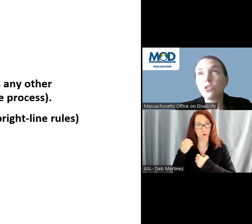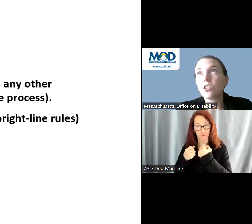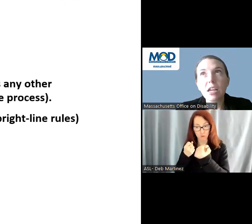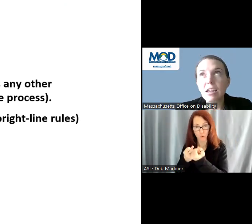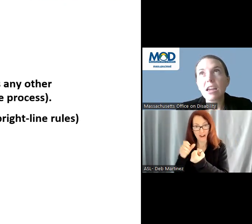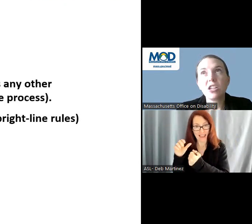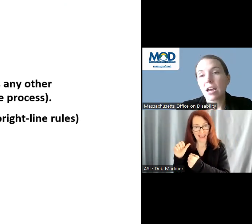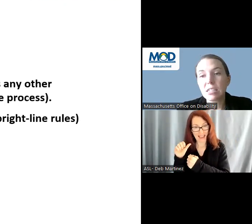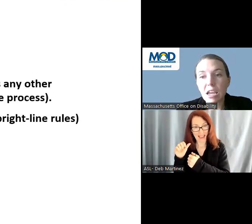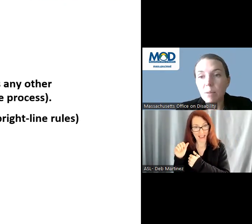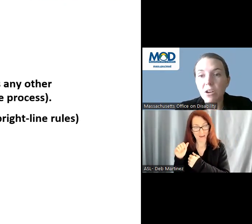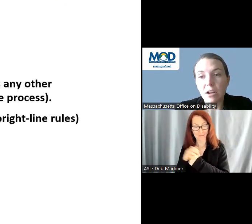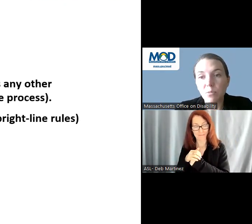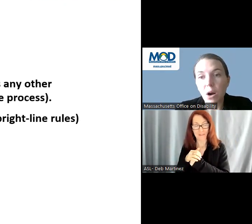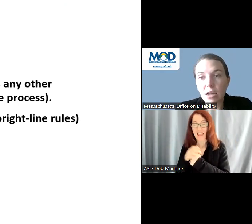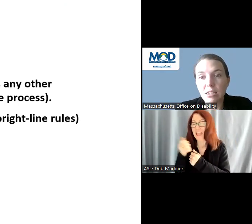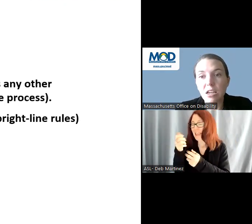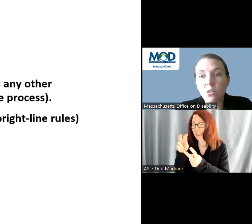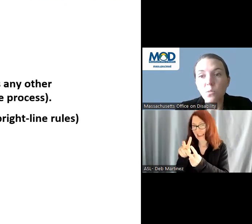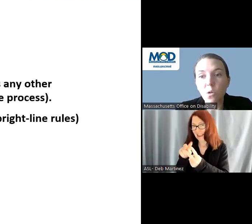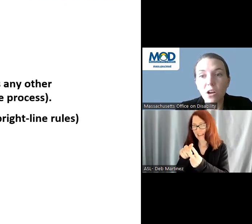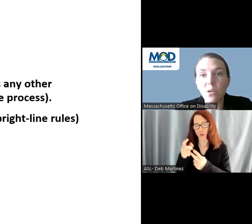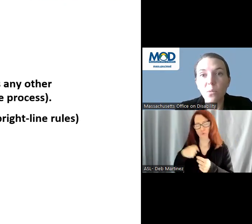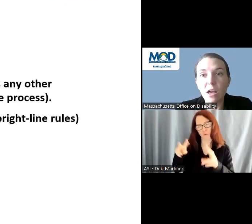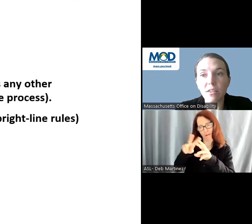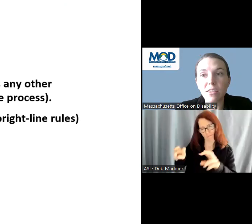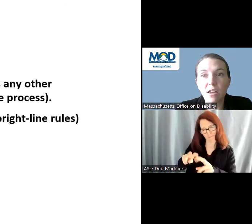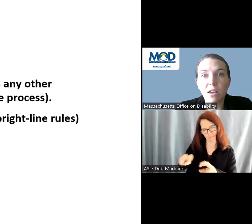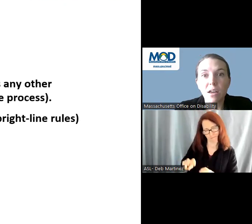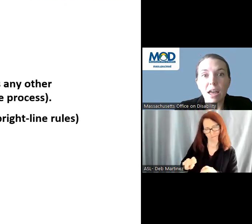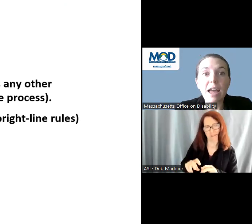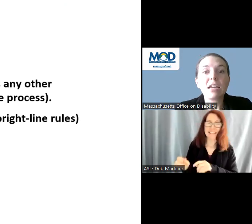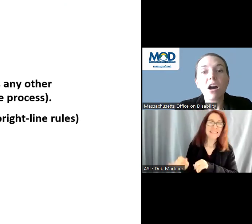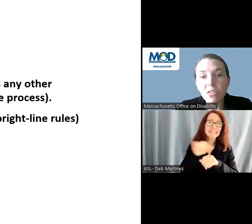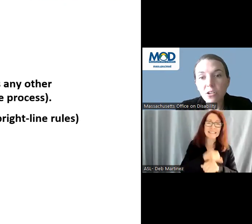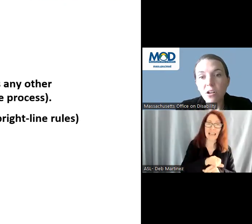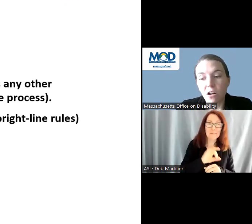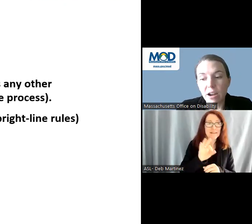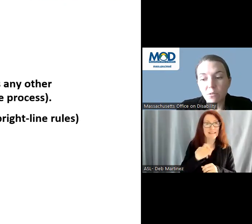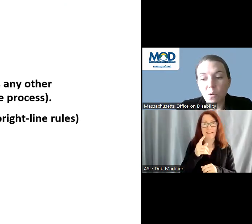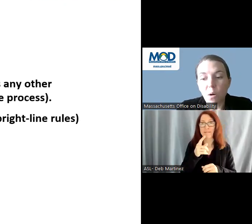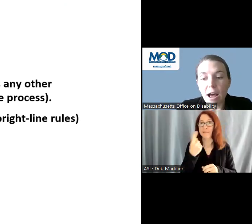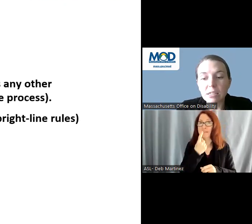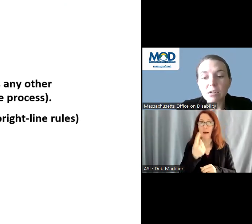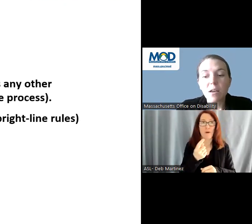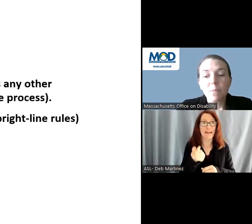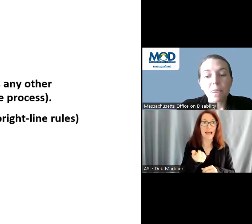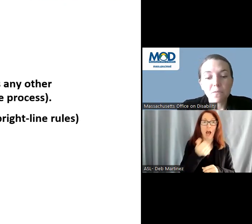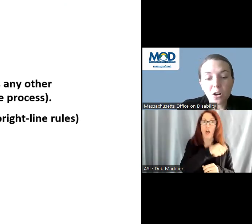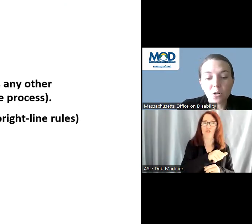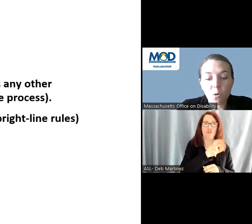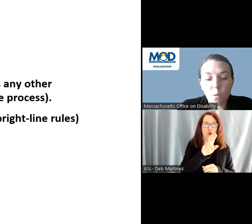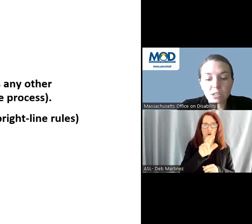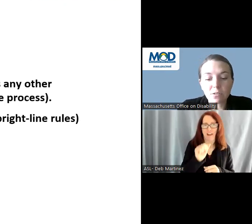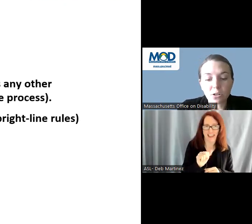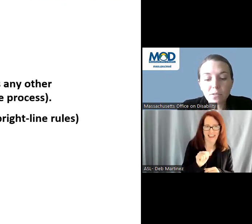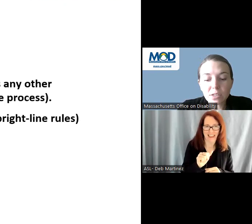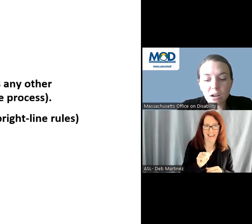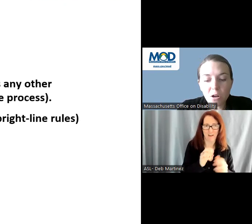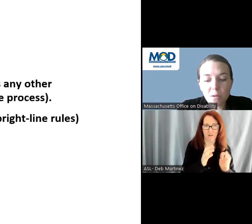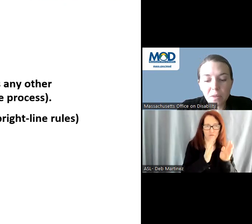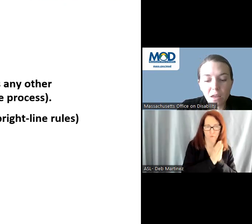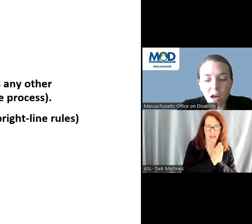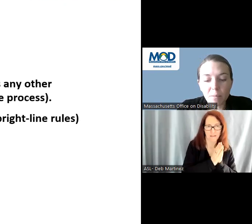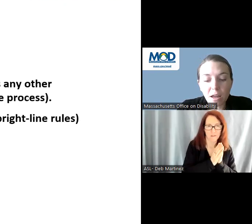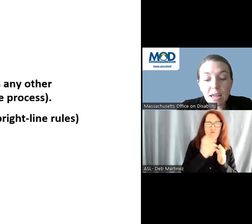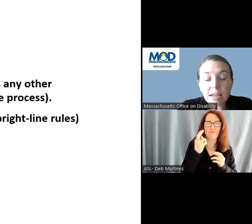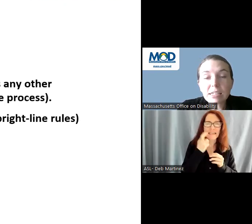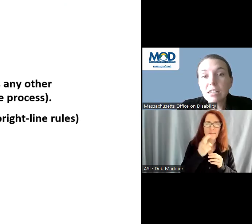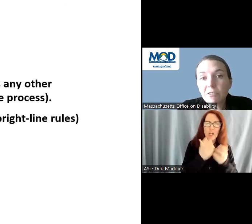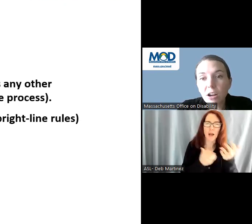interactive process that you would with any other RA request for a service animal and that's different